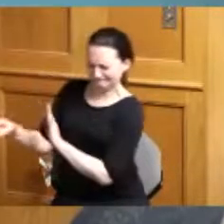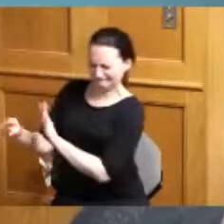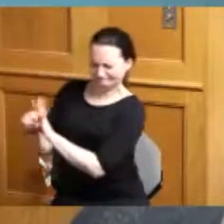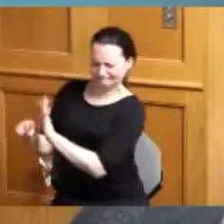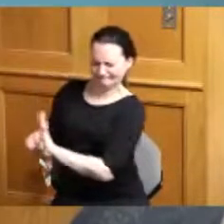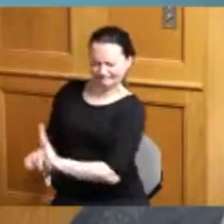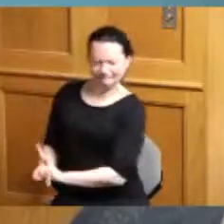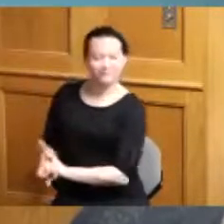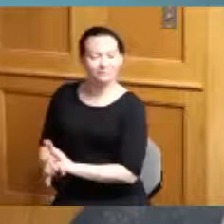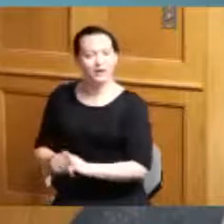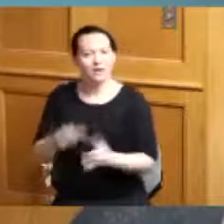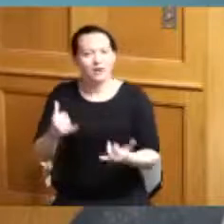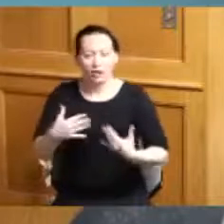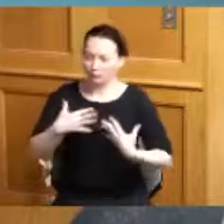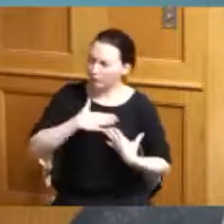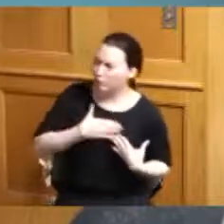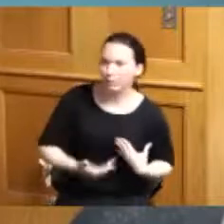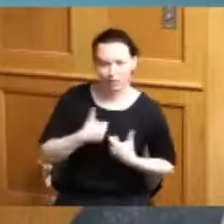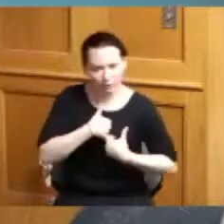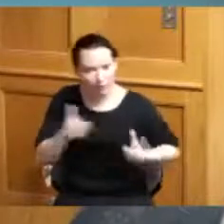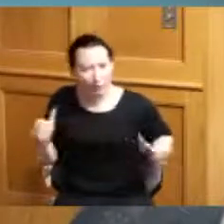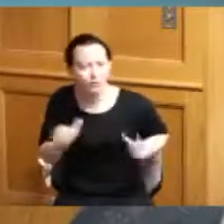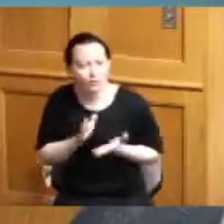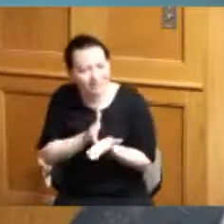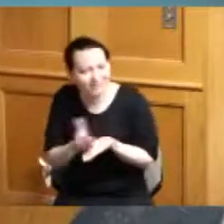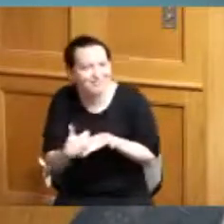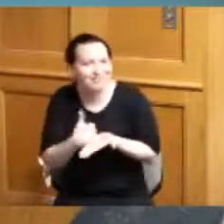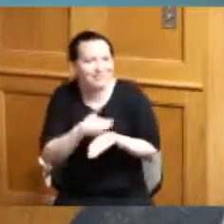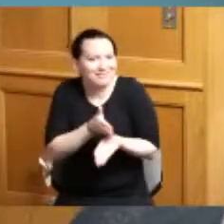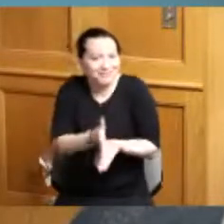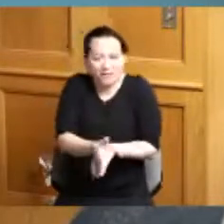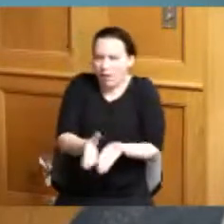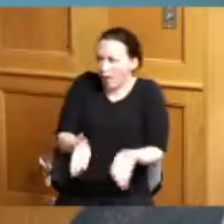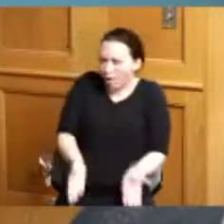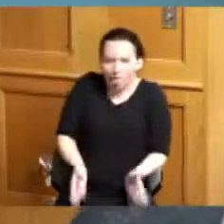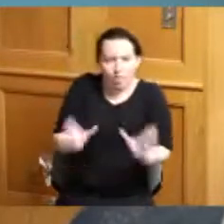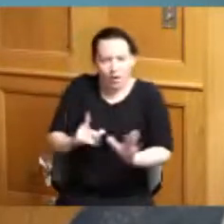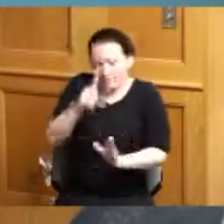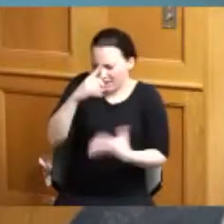acceptable it's okay to talk about to get rid of the stigma but he was down in the trenches